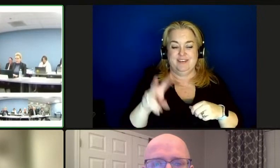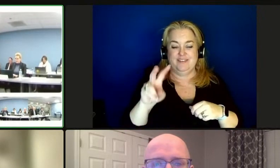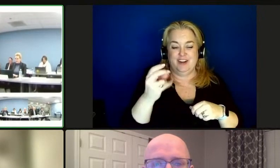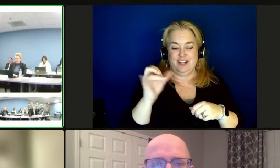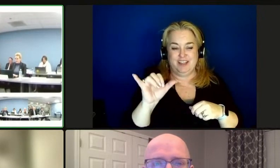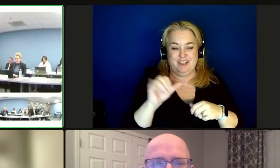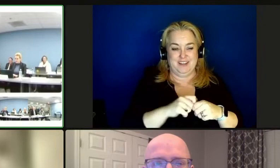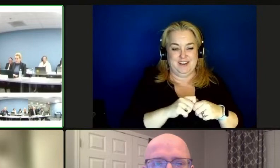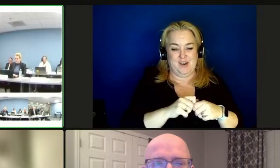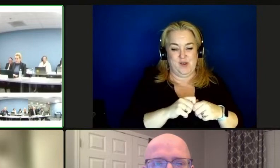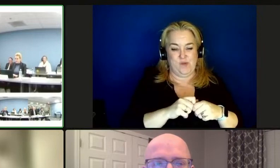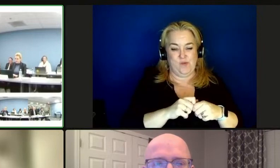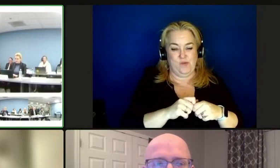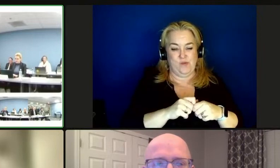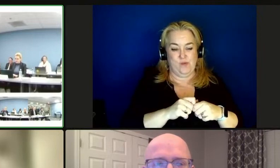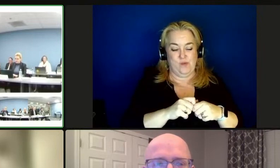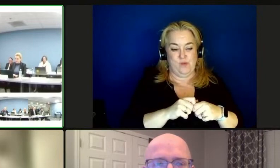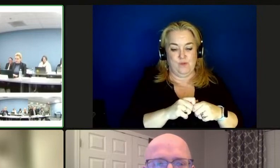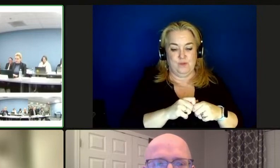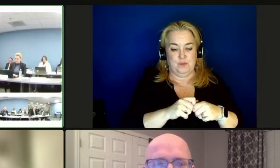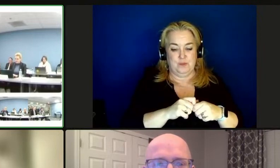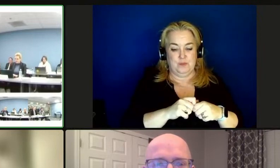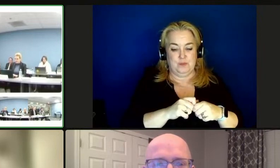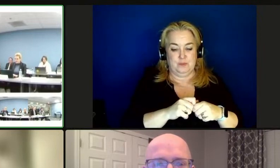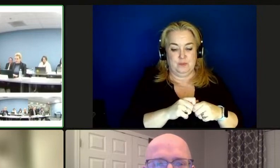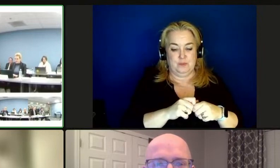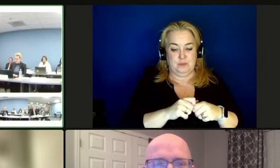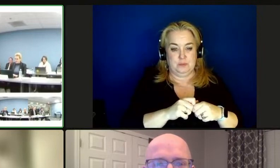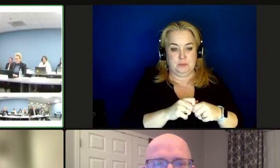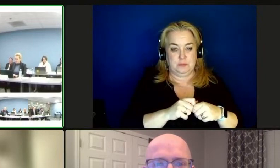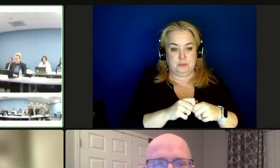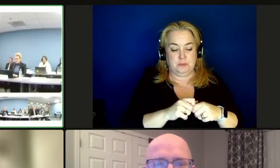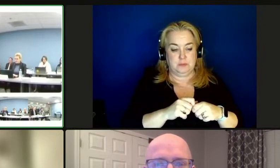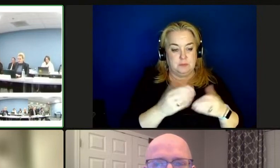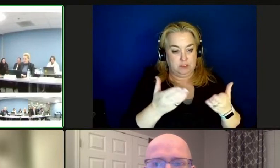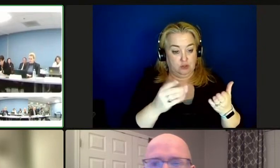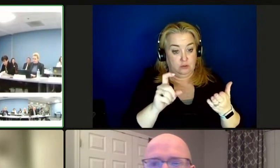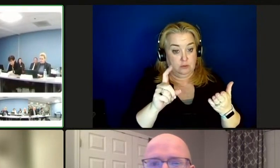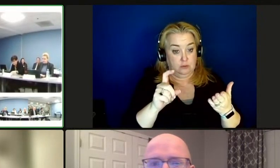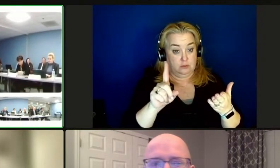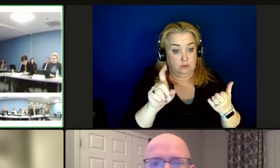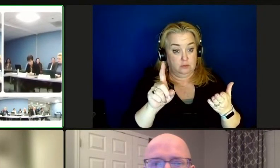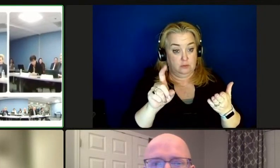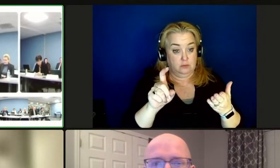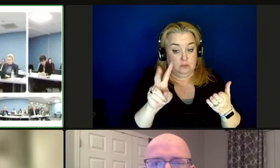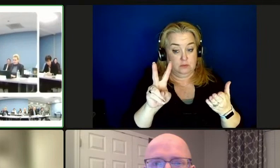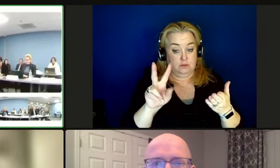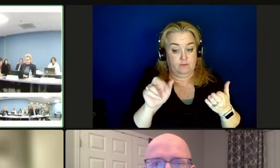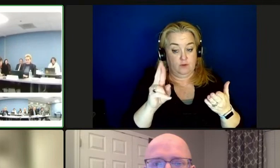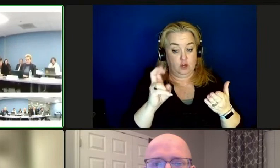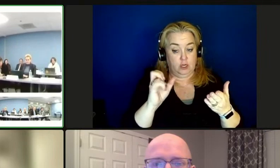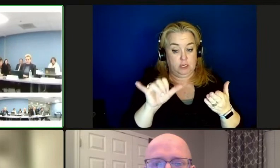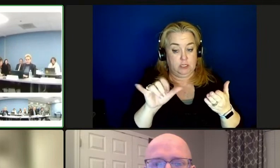ALL RIGHT.